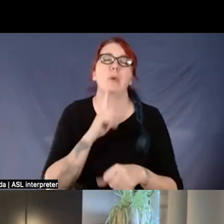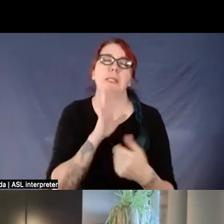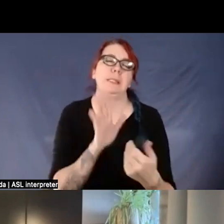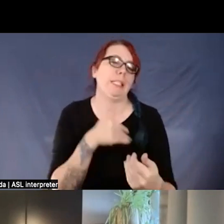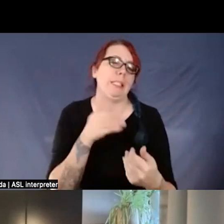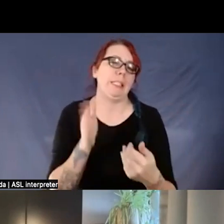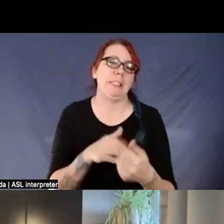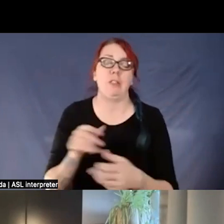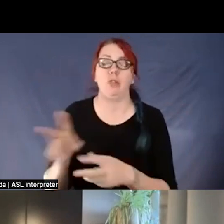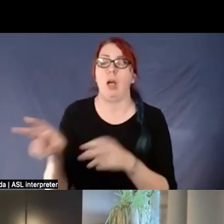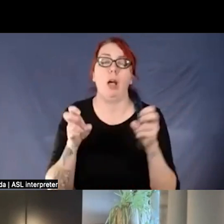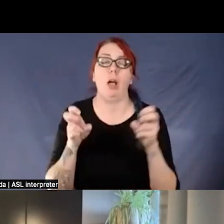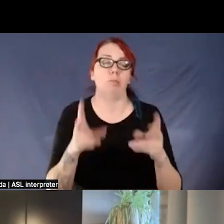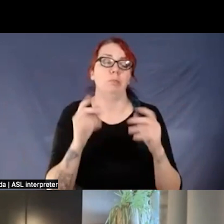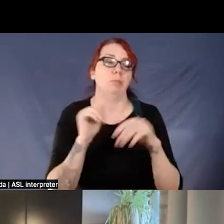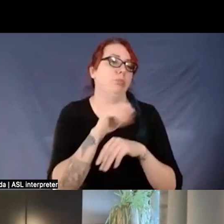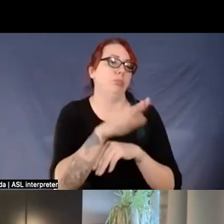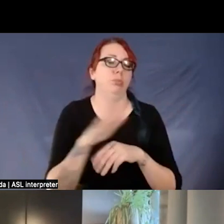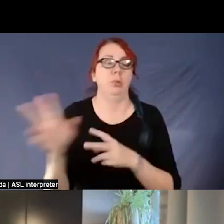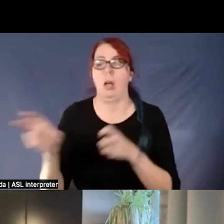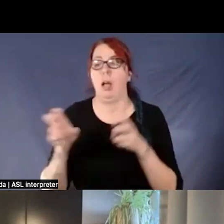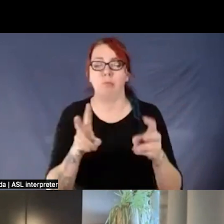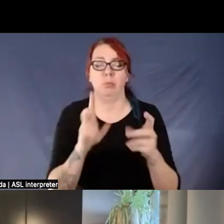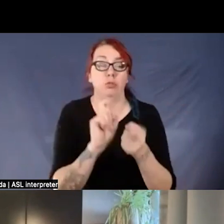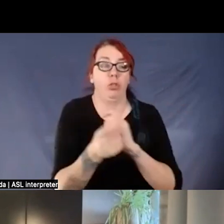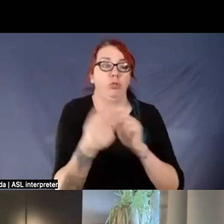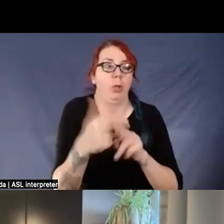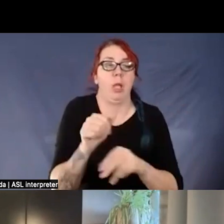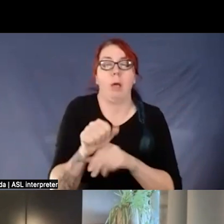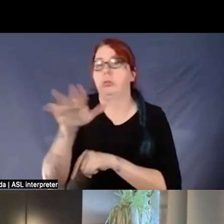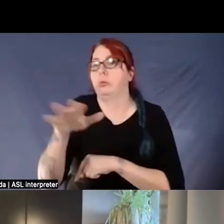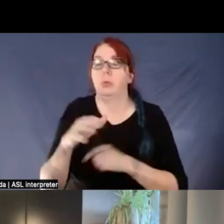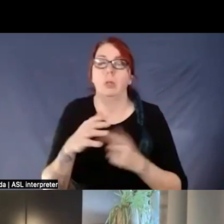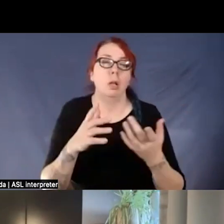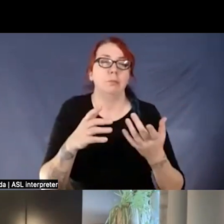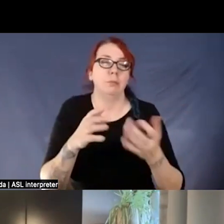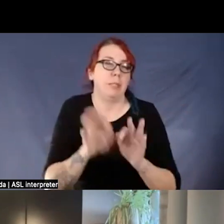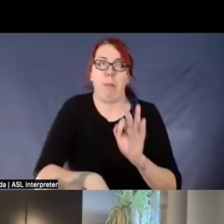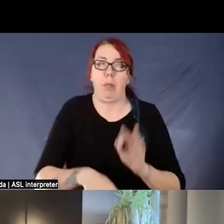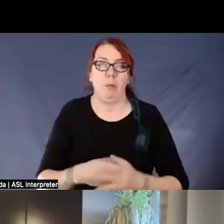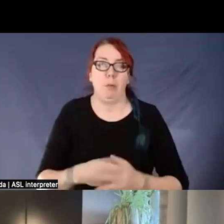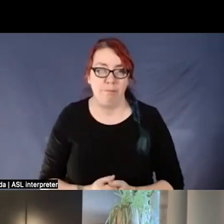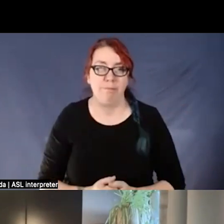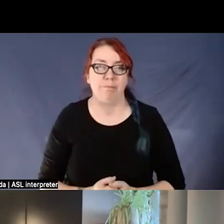give that a check out if you haven't already. My secret weapon for effective communication